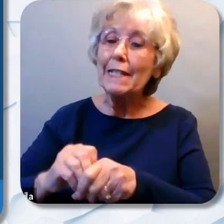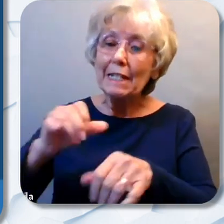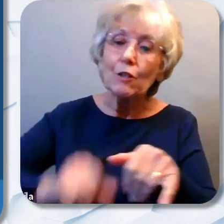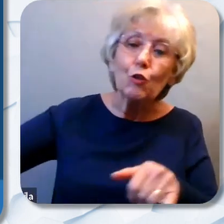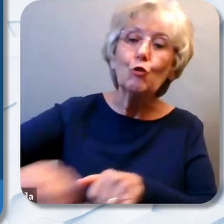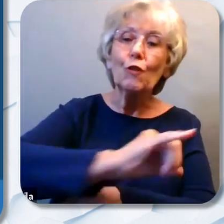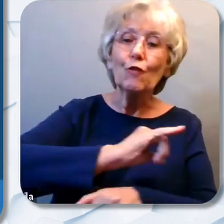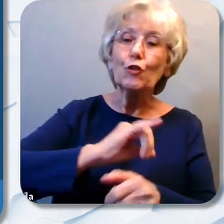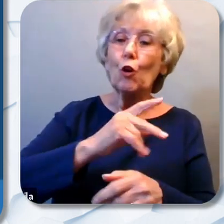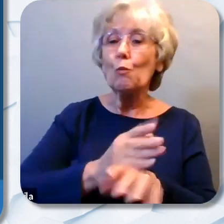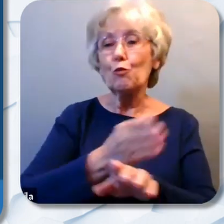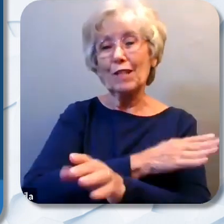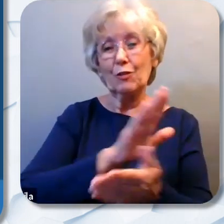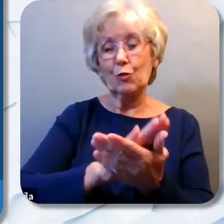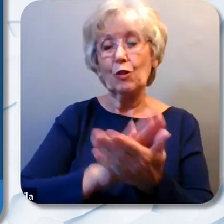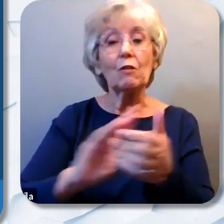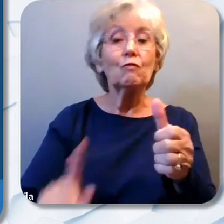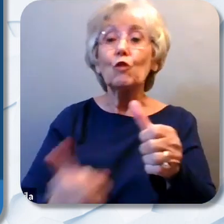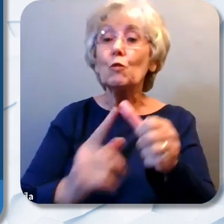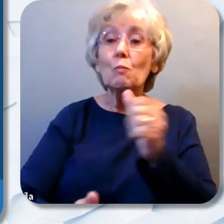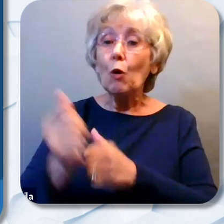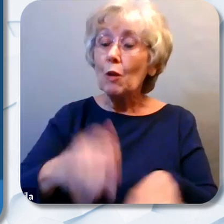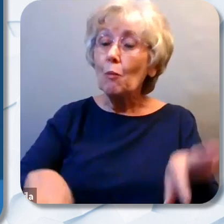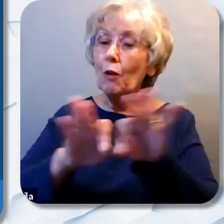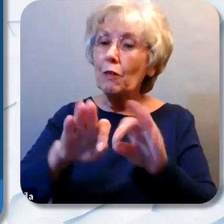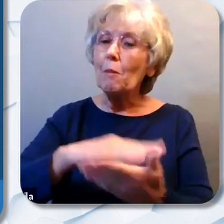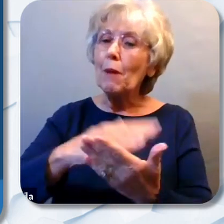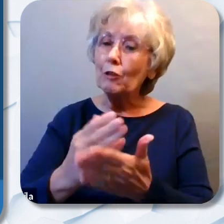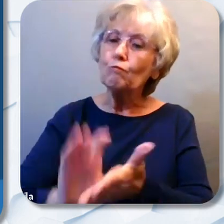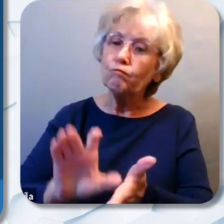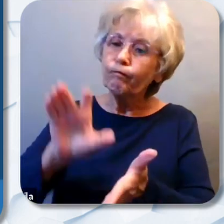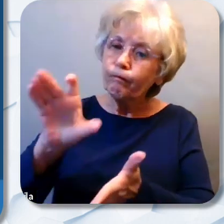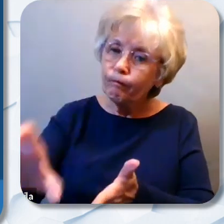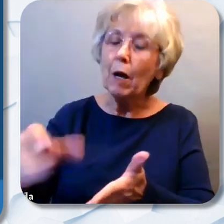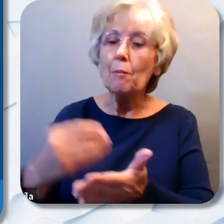First and foremost, the budget provides substantial funding to support a phase in